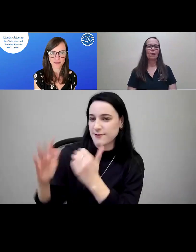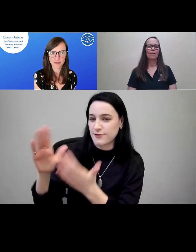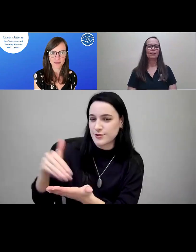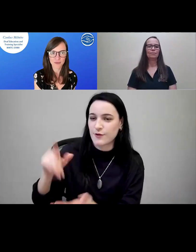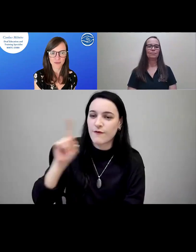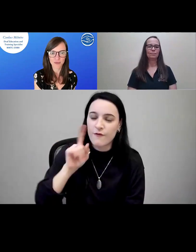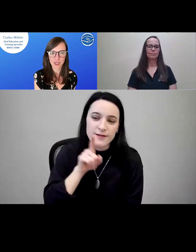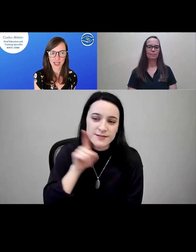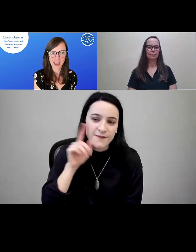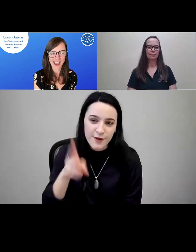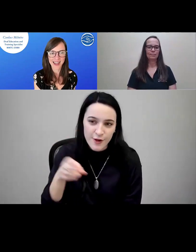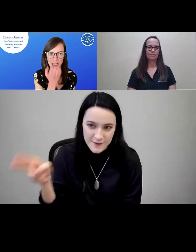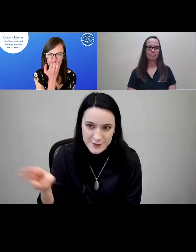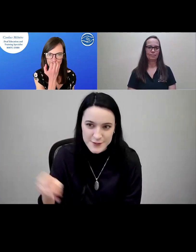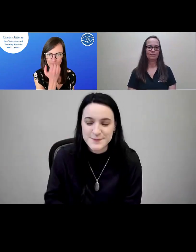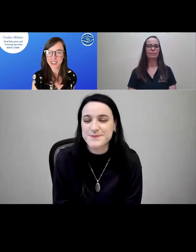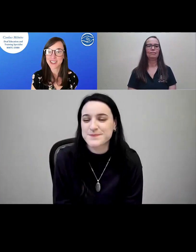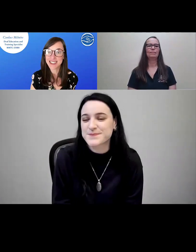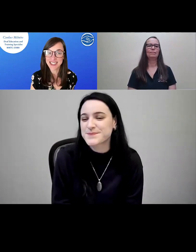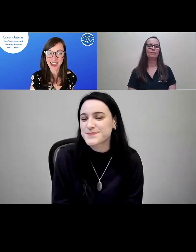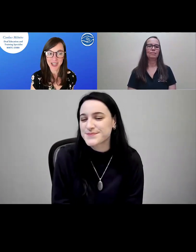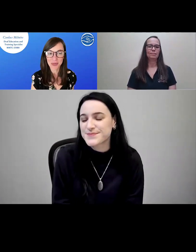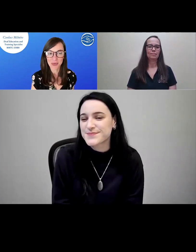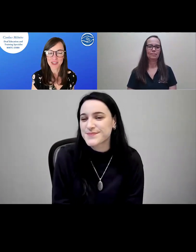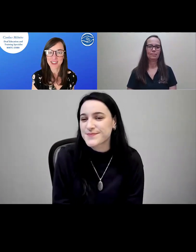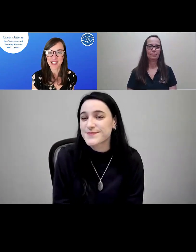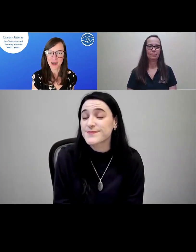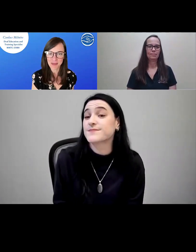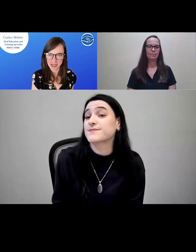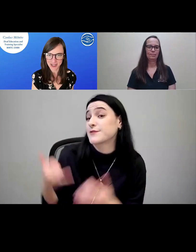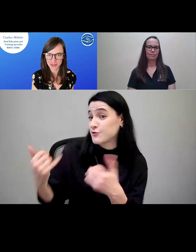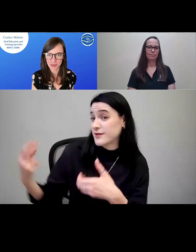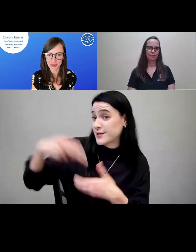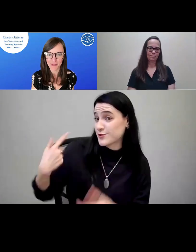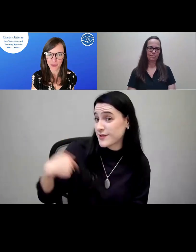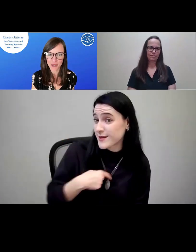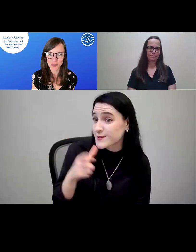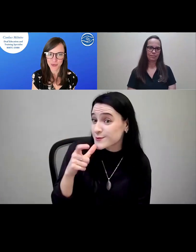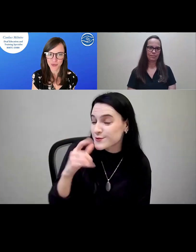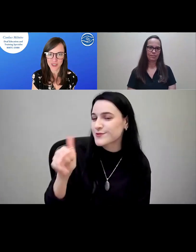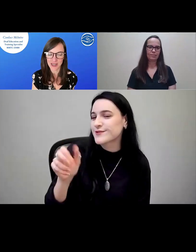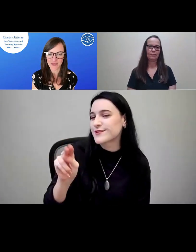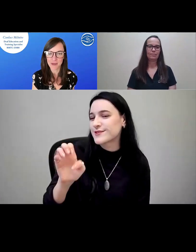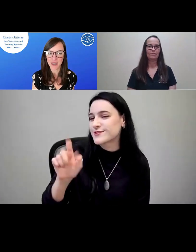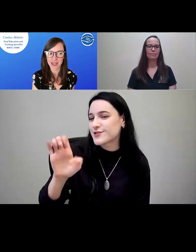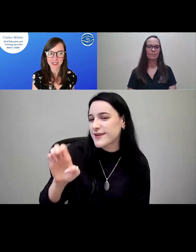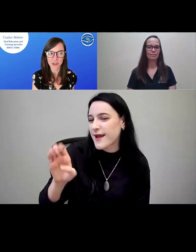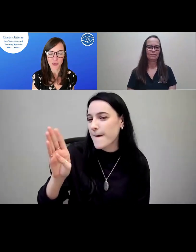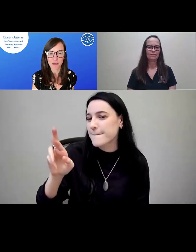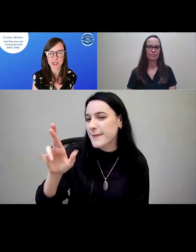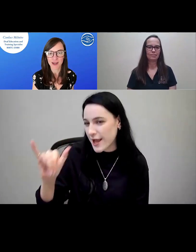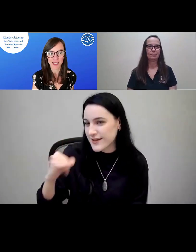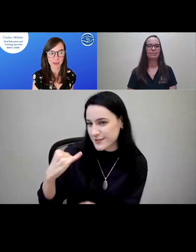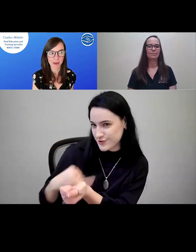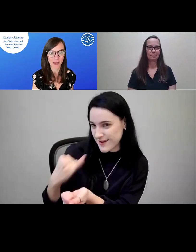And I am joined here today with Janelle Berry from the Florida School for the Deaf and Blind who will be talking